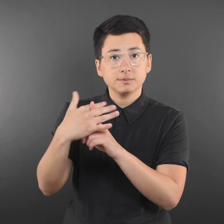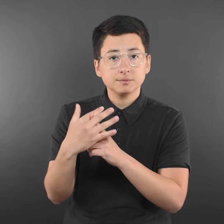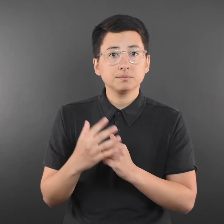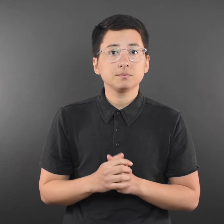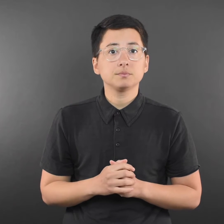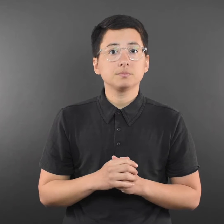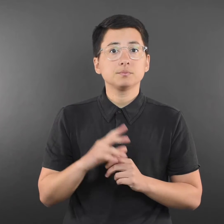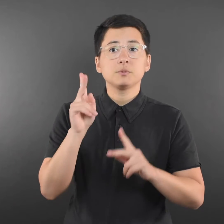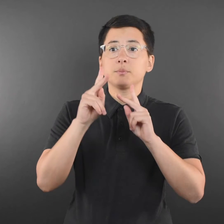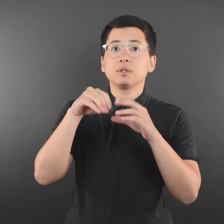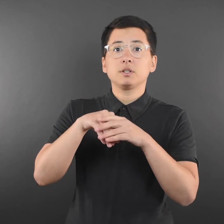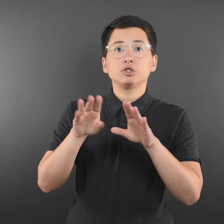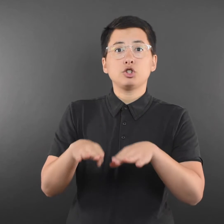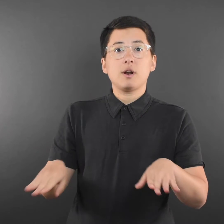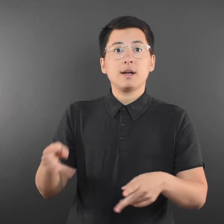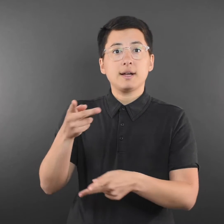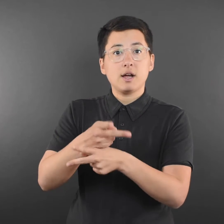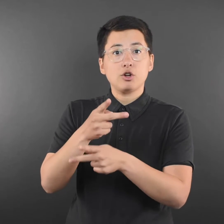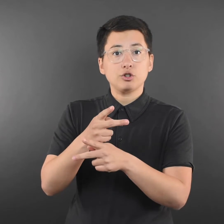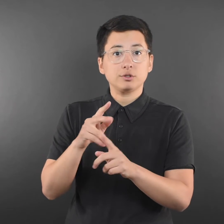and those in child care settings. •